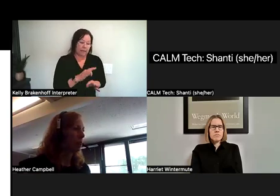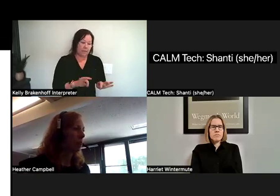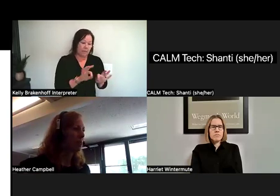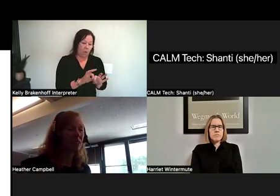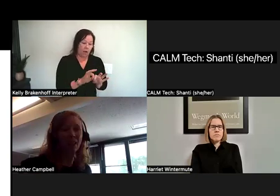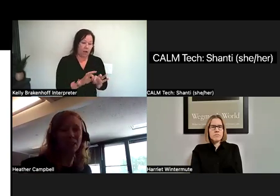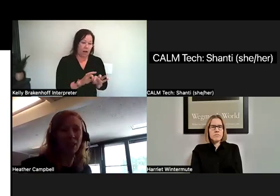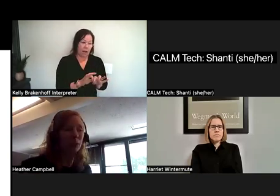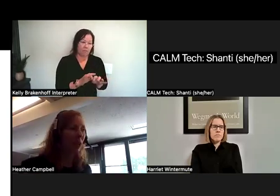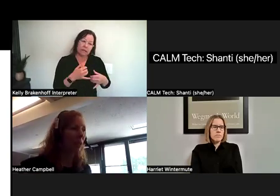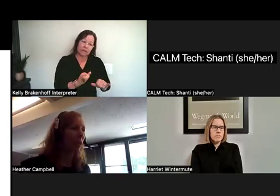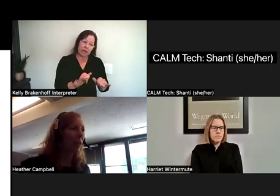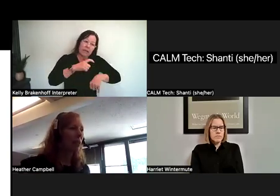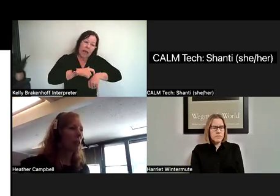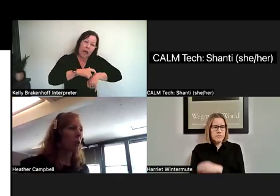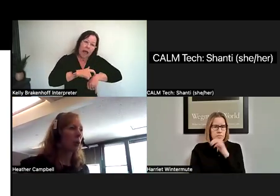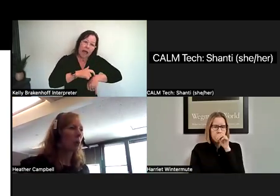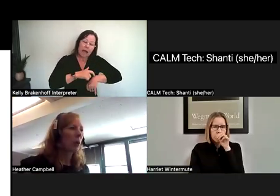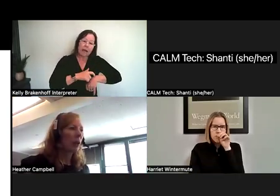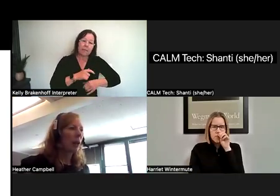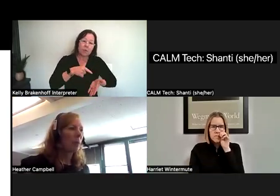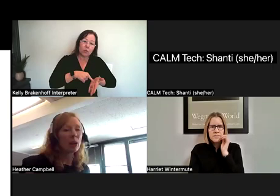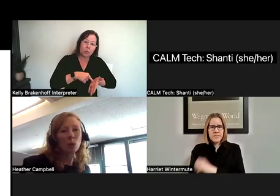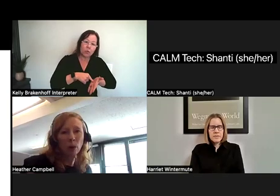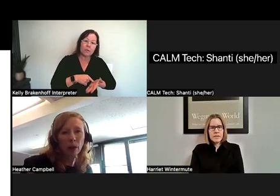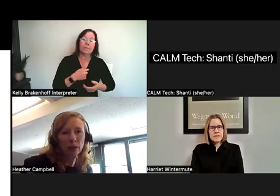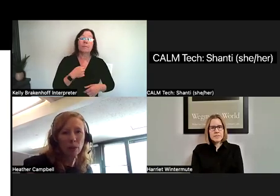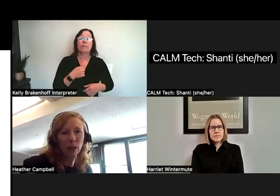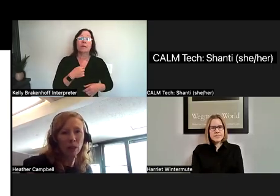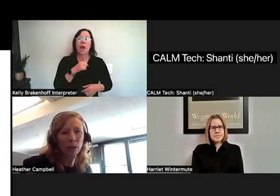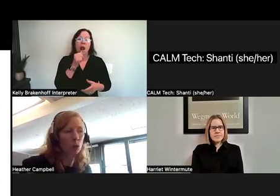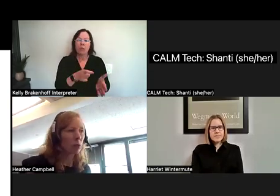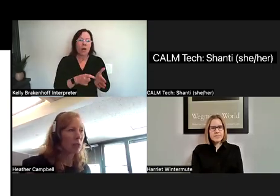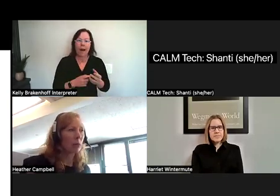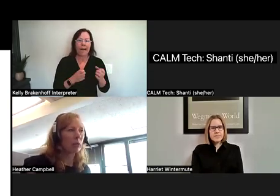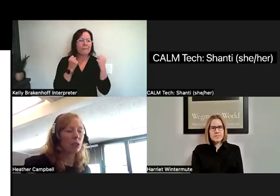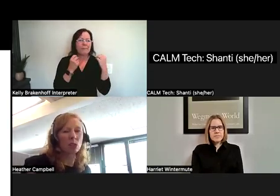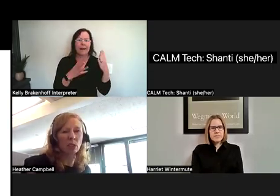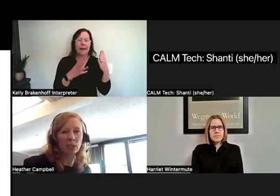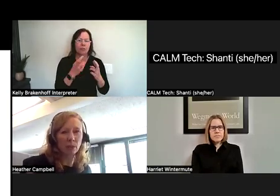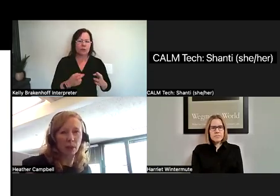also still have a timeline. So they don't require as many resources, but you still have to keep that